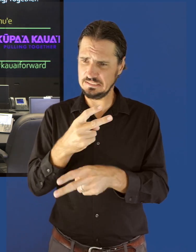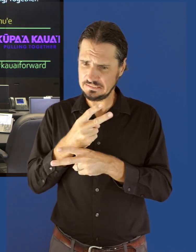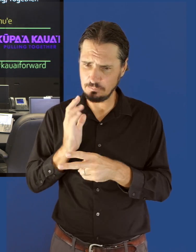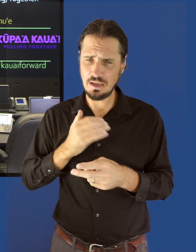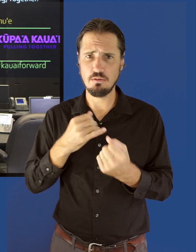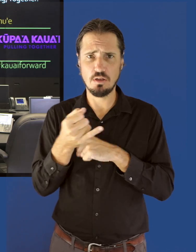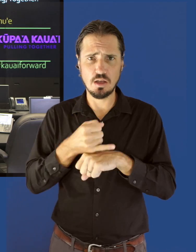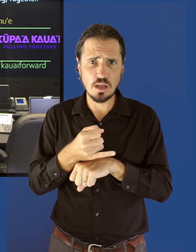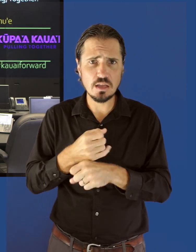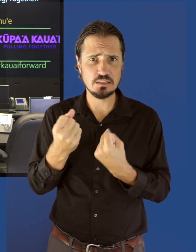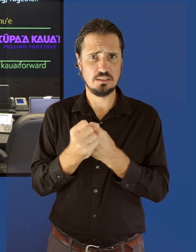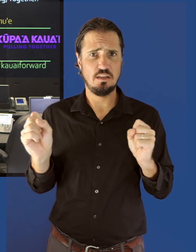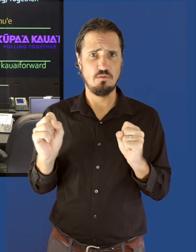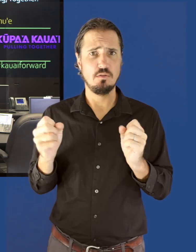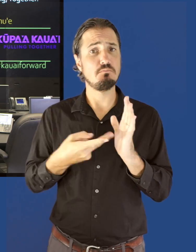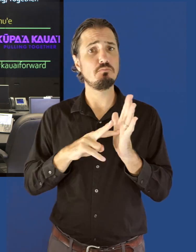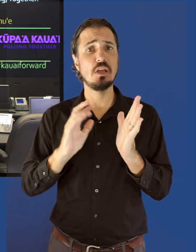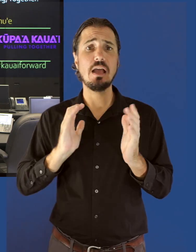beaches and businesses open.